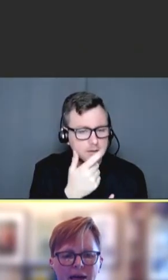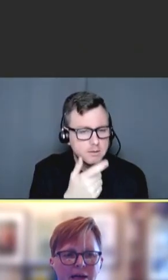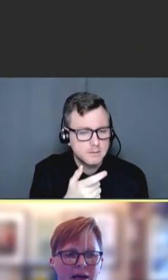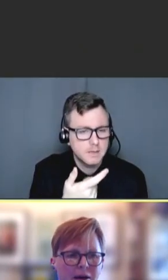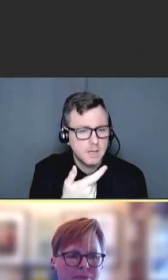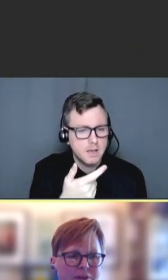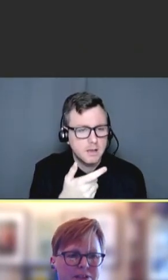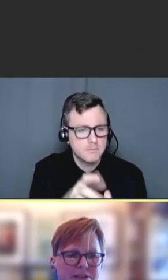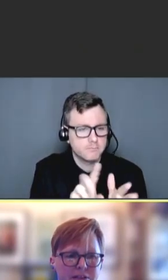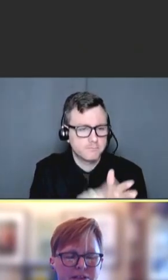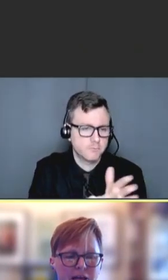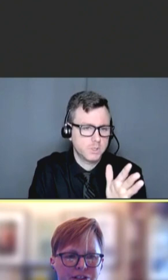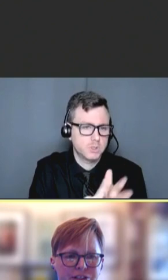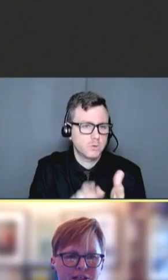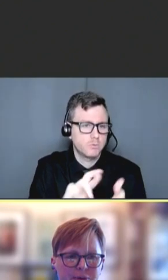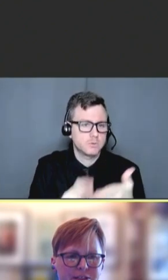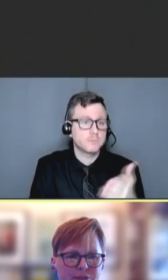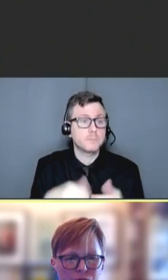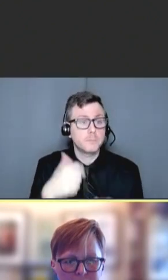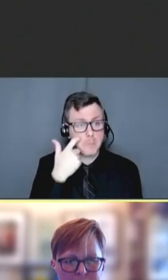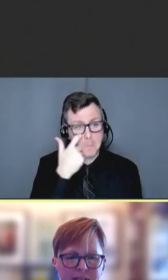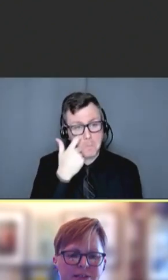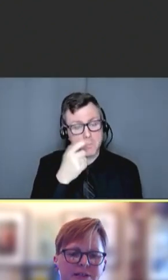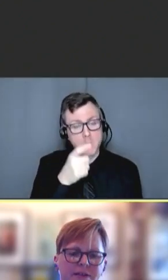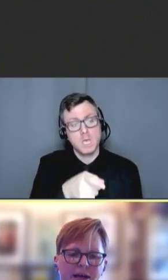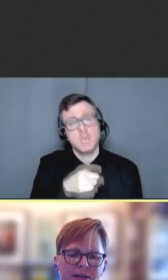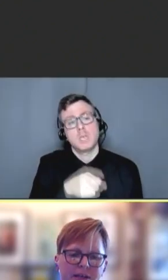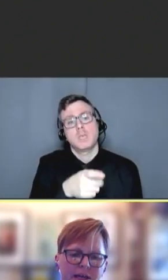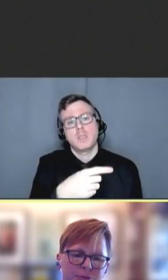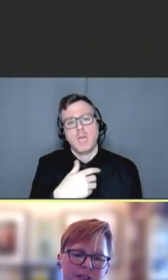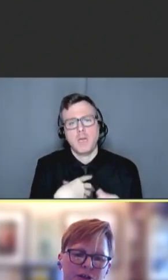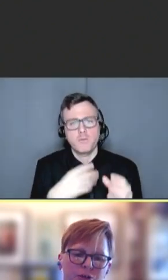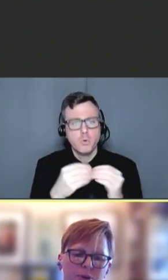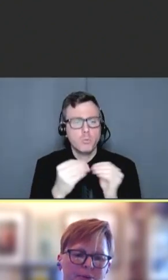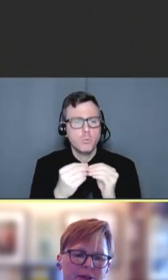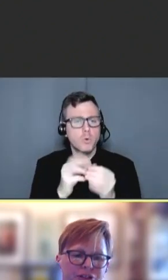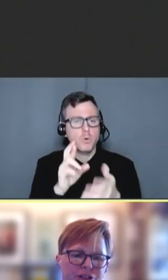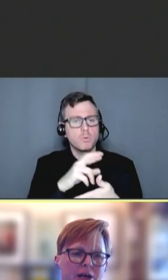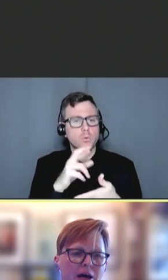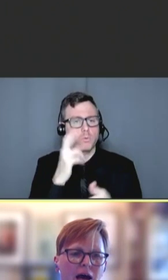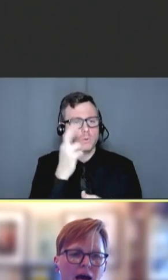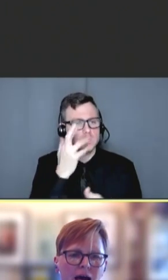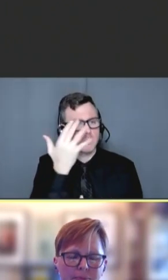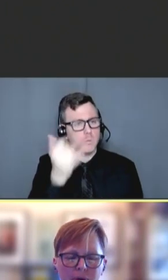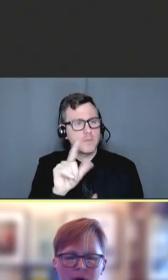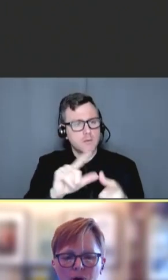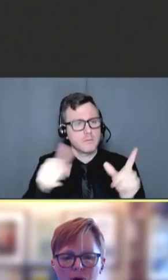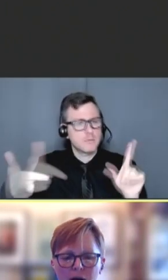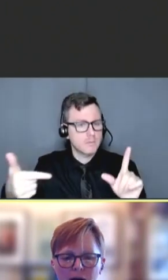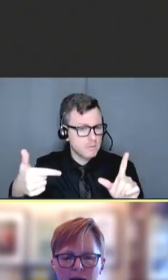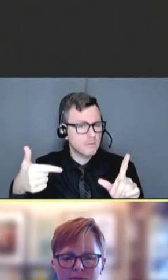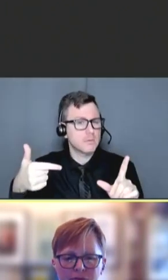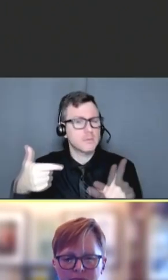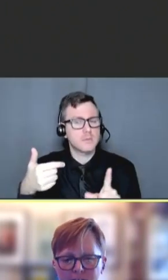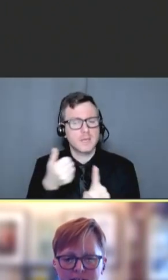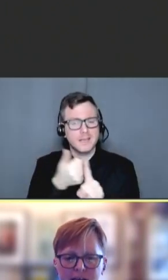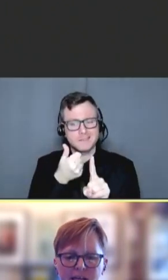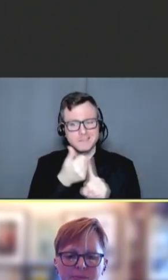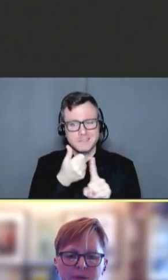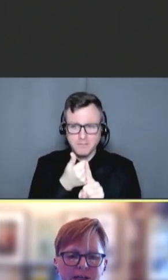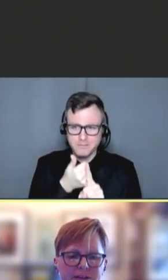And, this slide just talks about some of the reasons that the LGBTQ population have vaccinated,